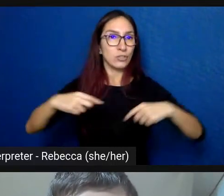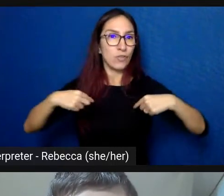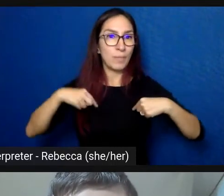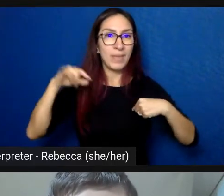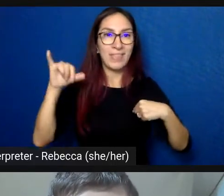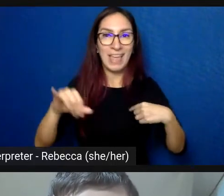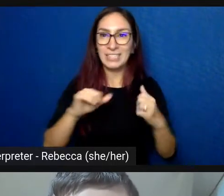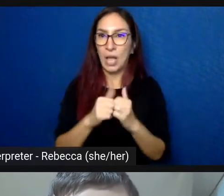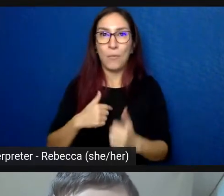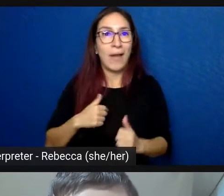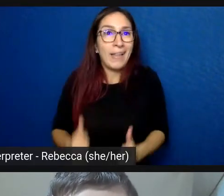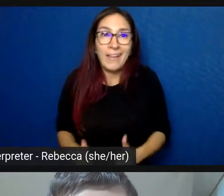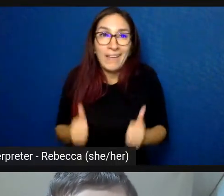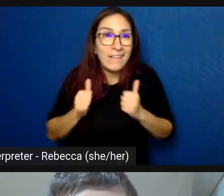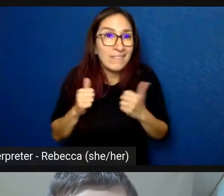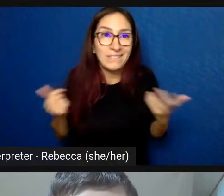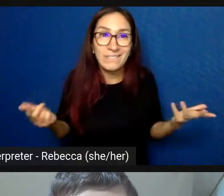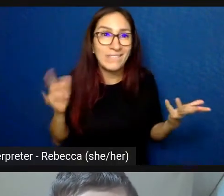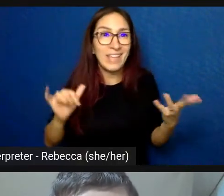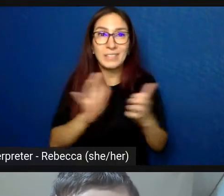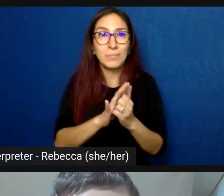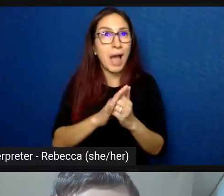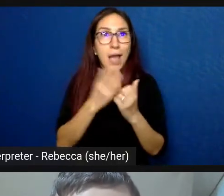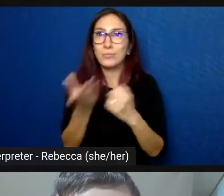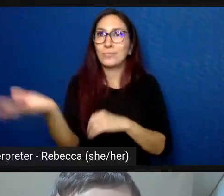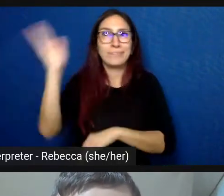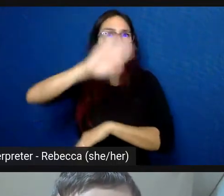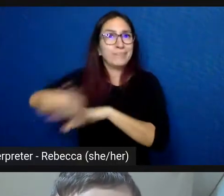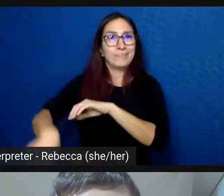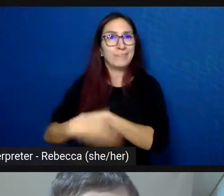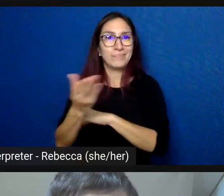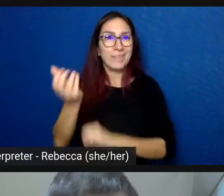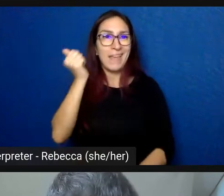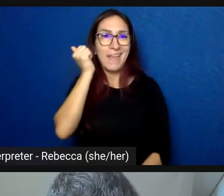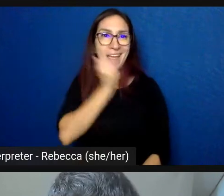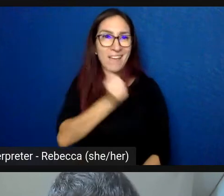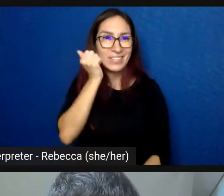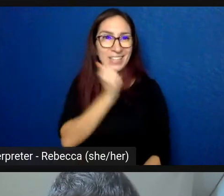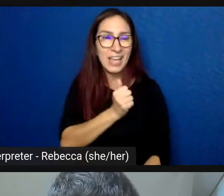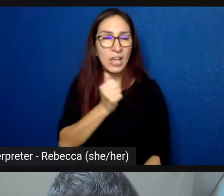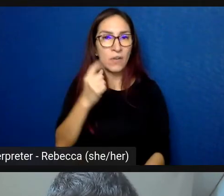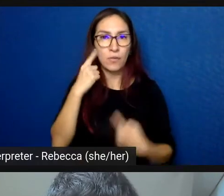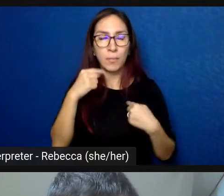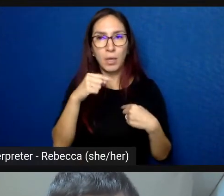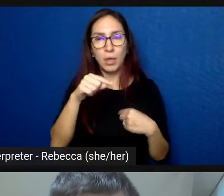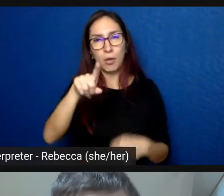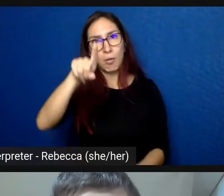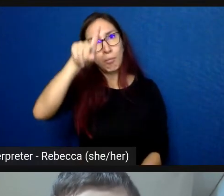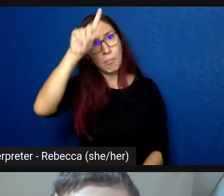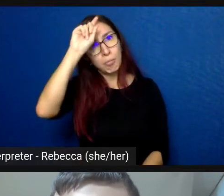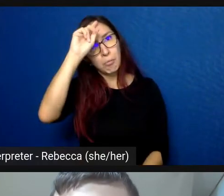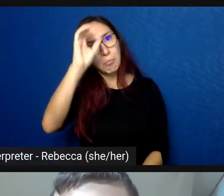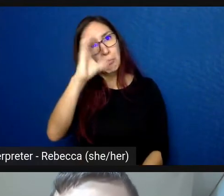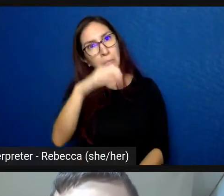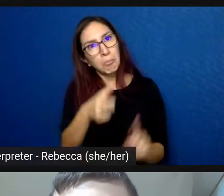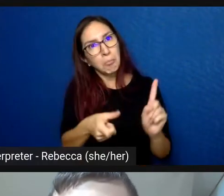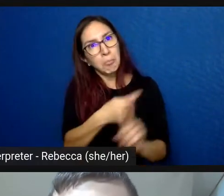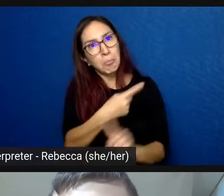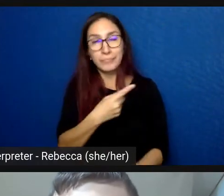This is what I do every day and for me, it's nothing strange. "How can you do?